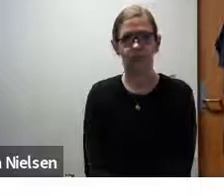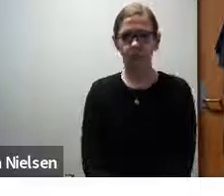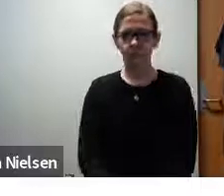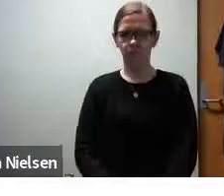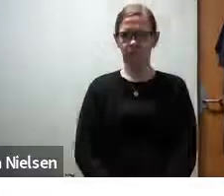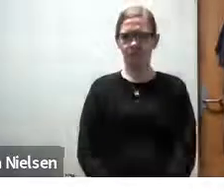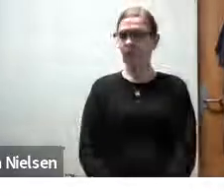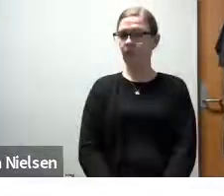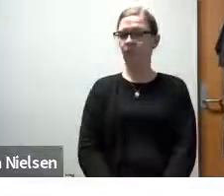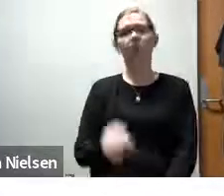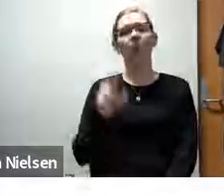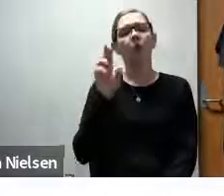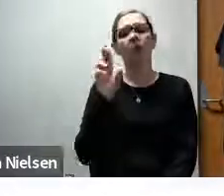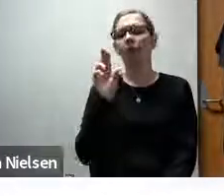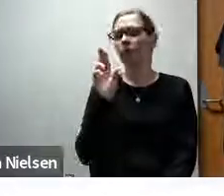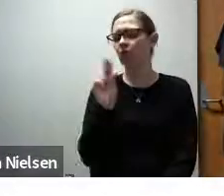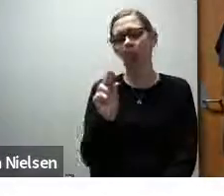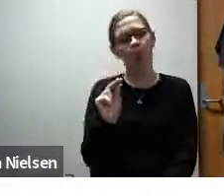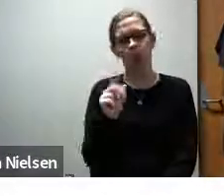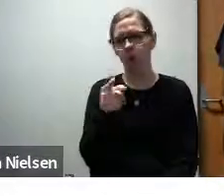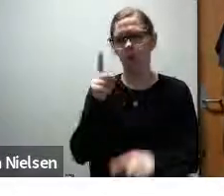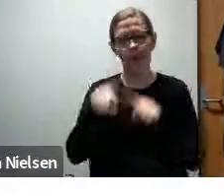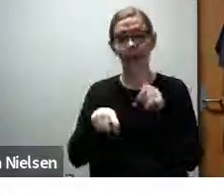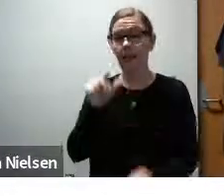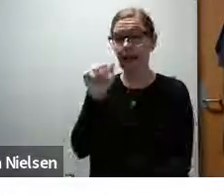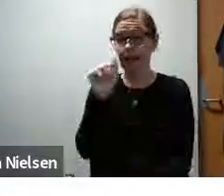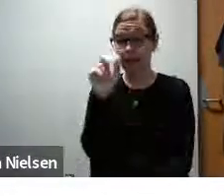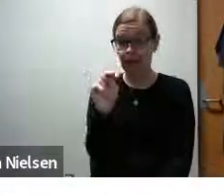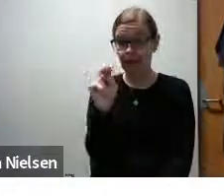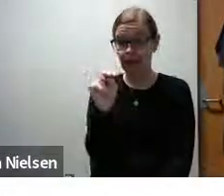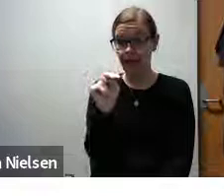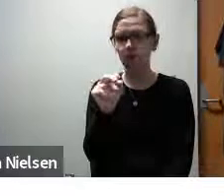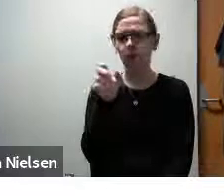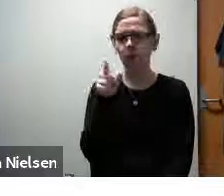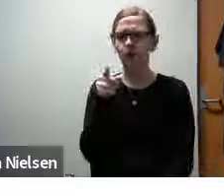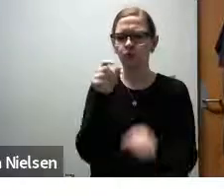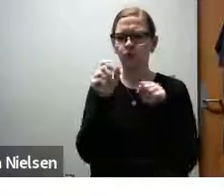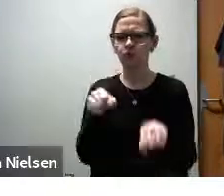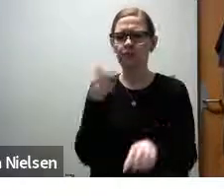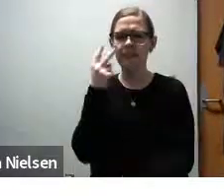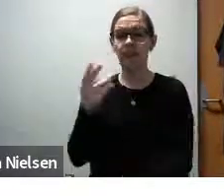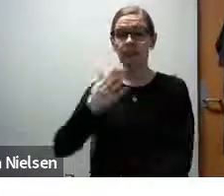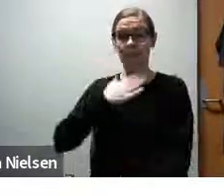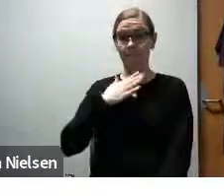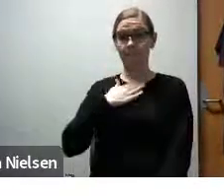No, you cannot. You can't. So, and you should see my screen my whiteboard on your screen.